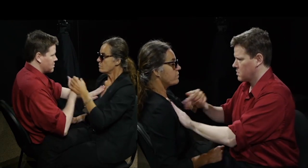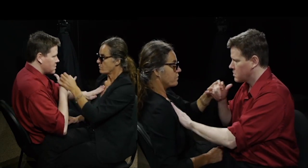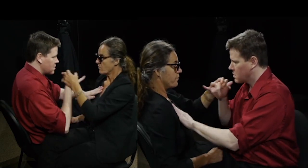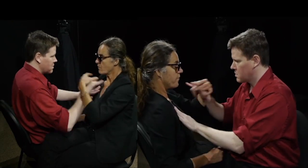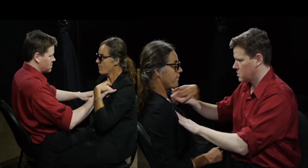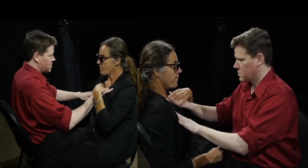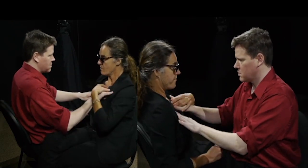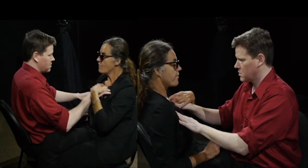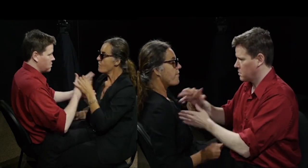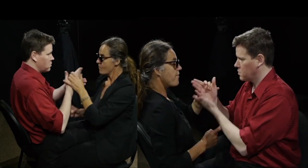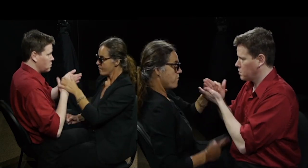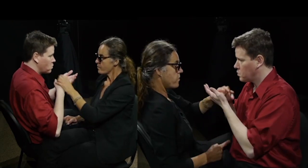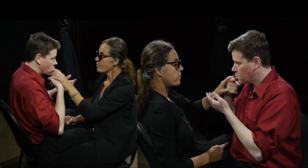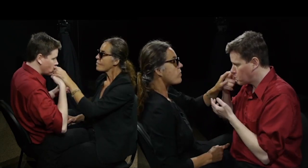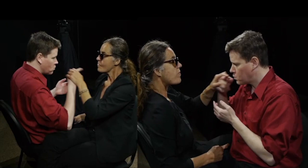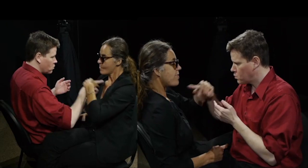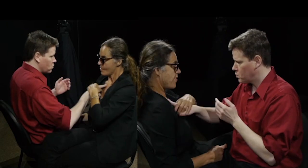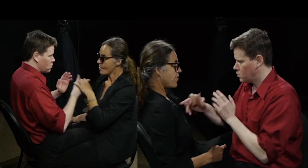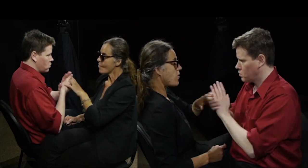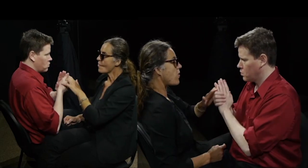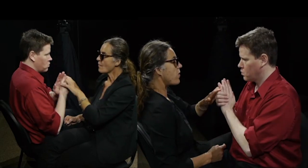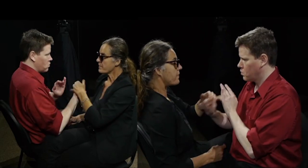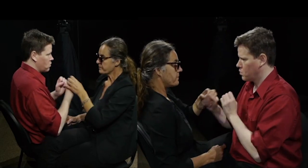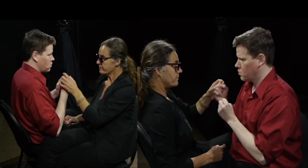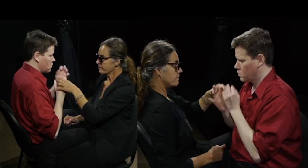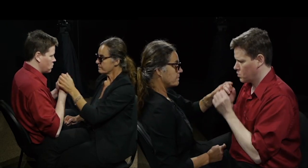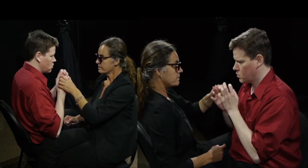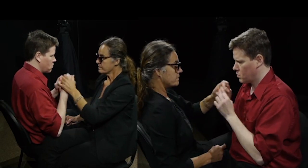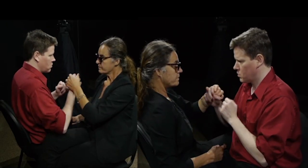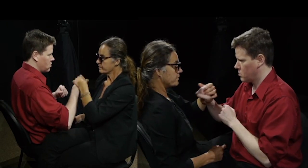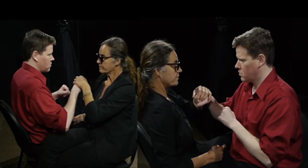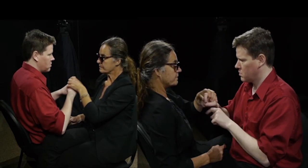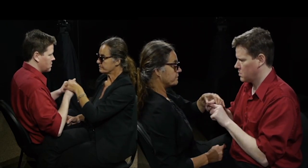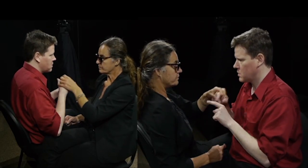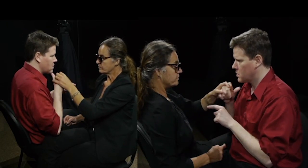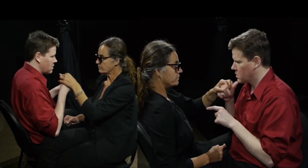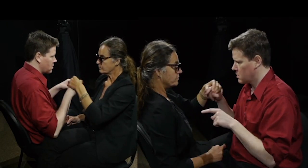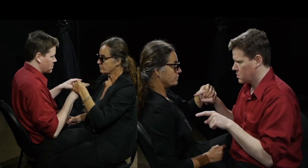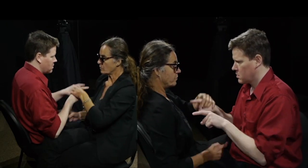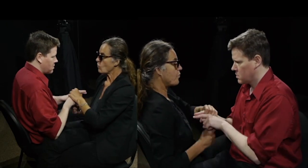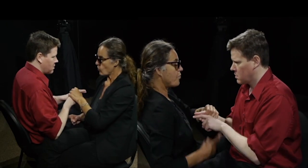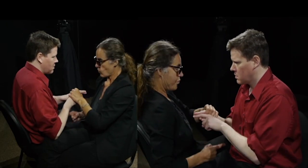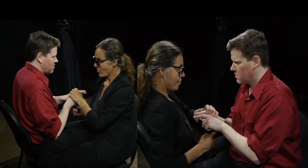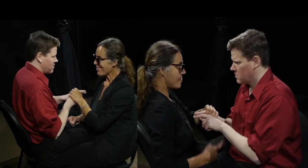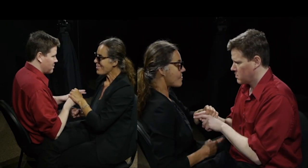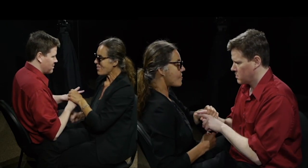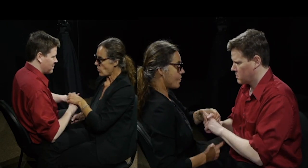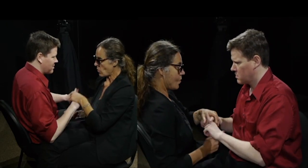cannot possess. Some hearing people may be fluent in ASL, but the way they present information